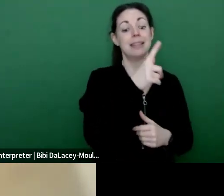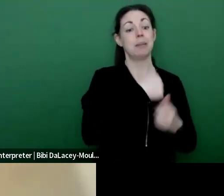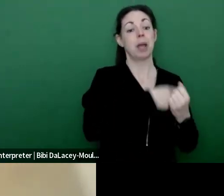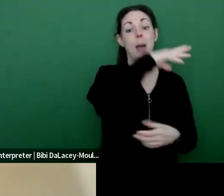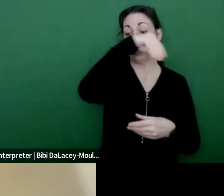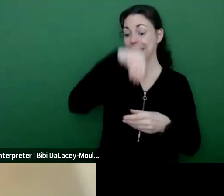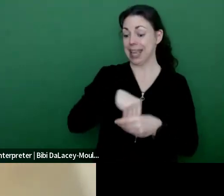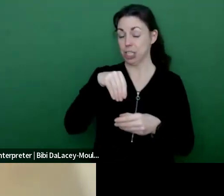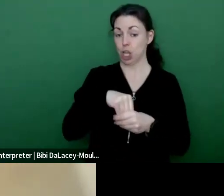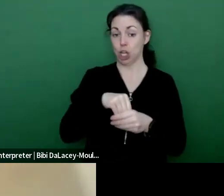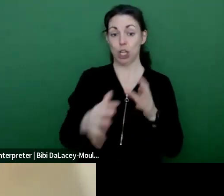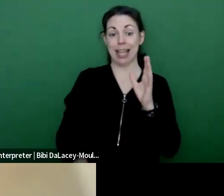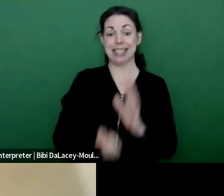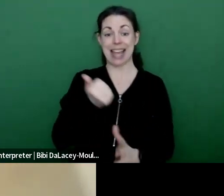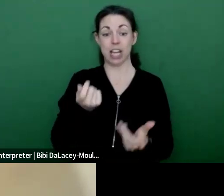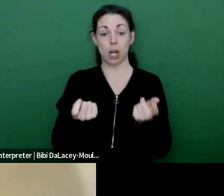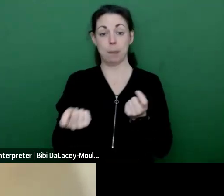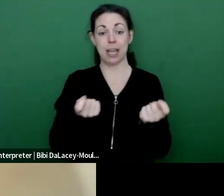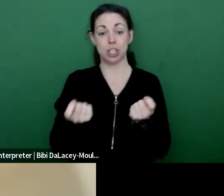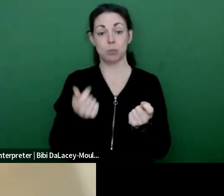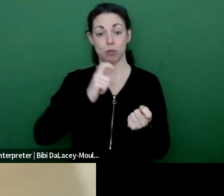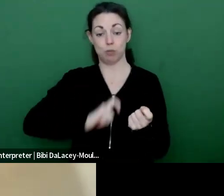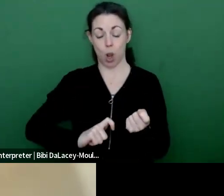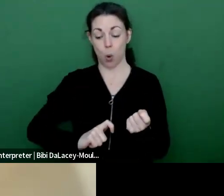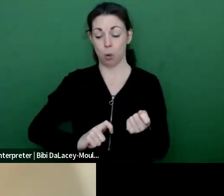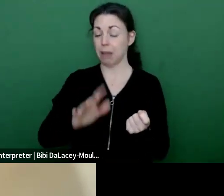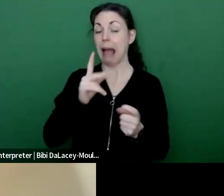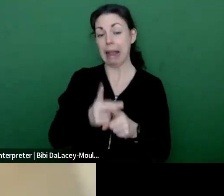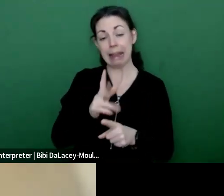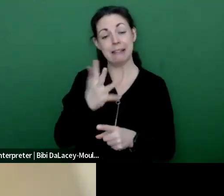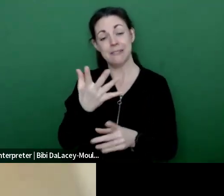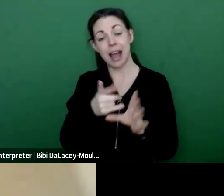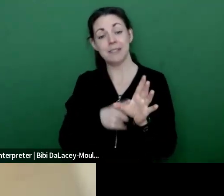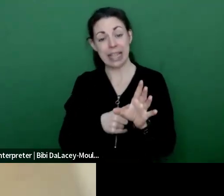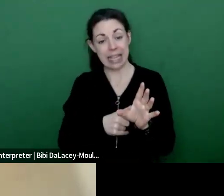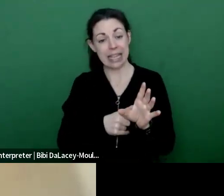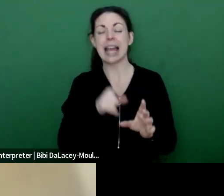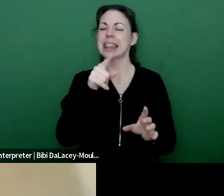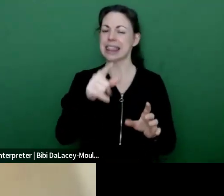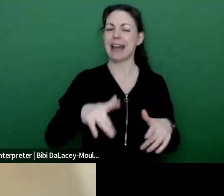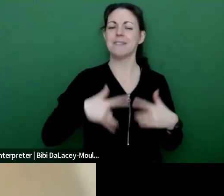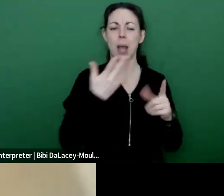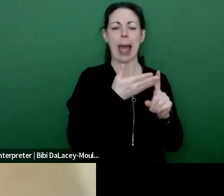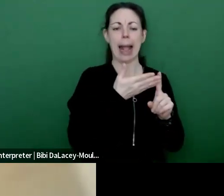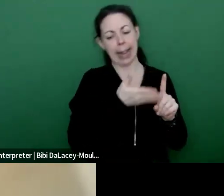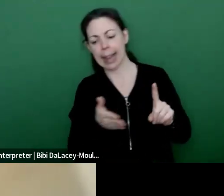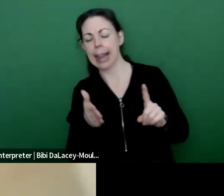of five or six years. And that was really where I kind of took a bit of a side step into inclusion and diversity,